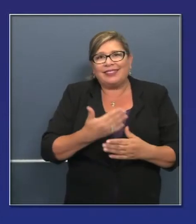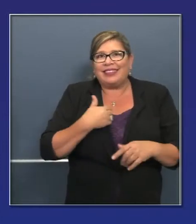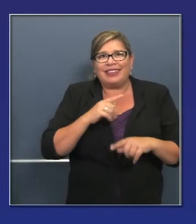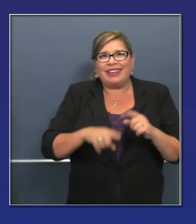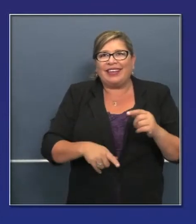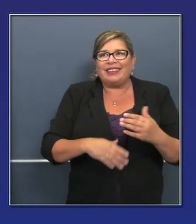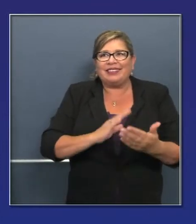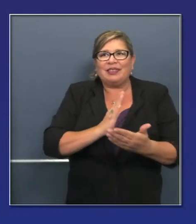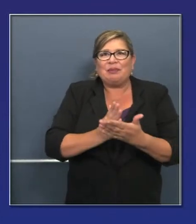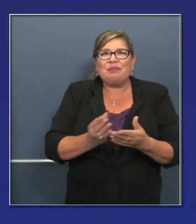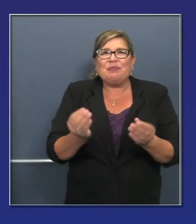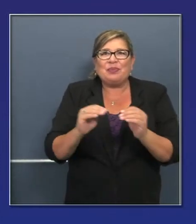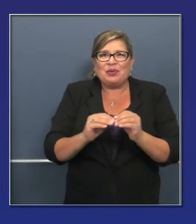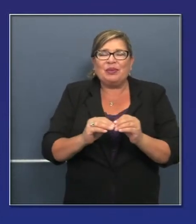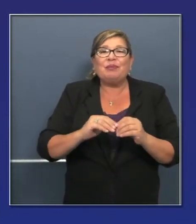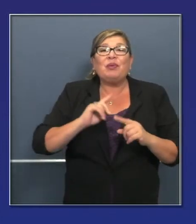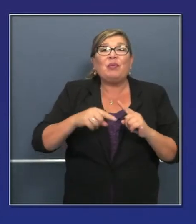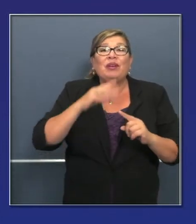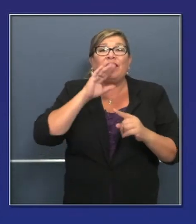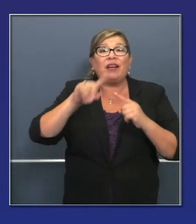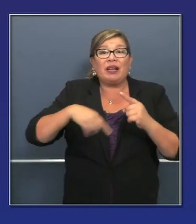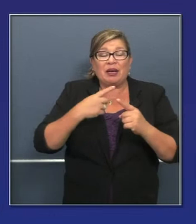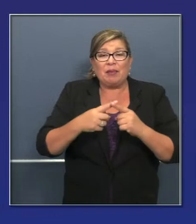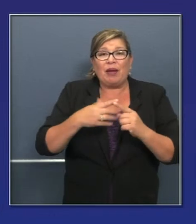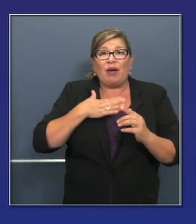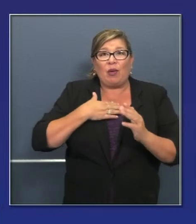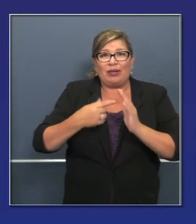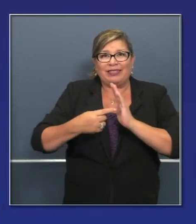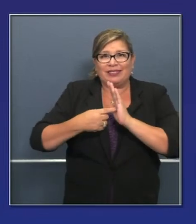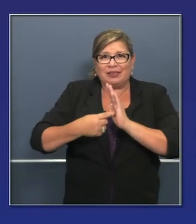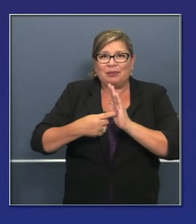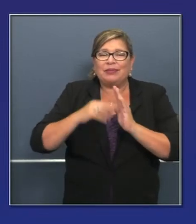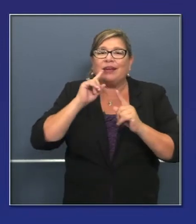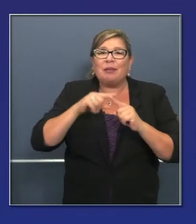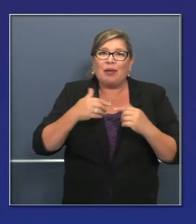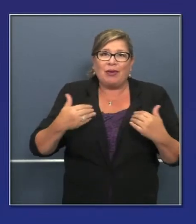talk about being asymptomatic pre-symptomatic we talk about being young and healthy and we